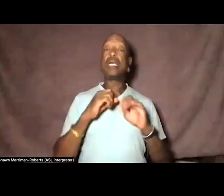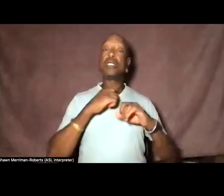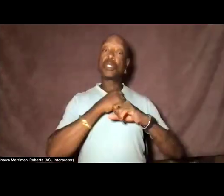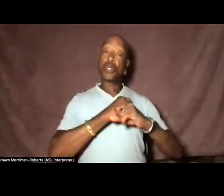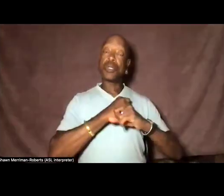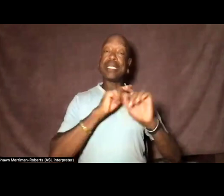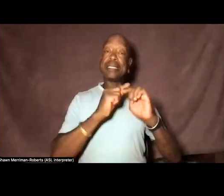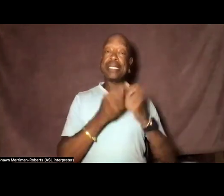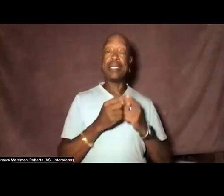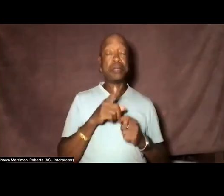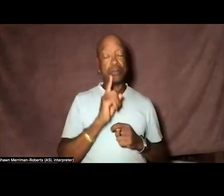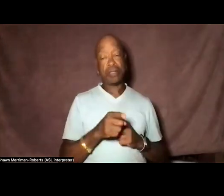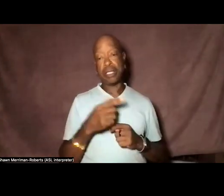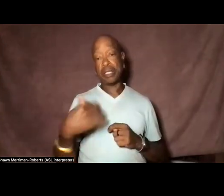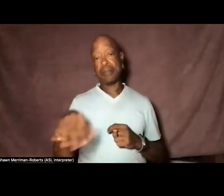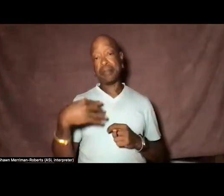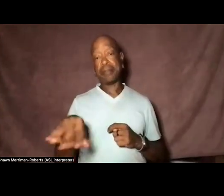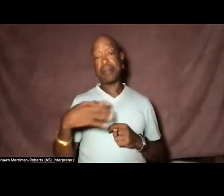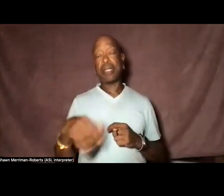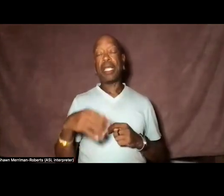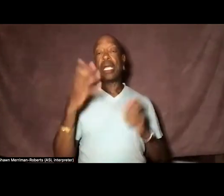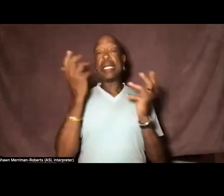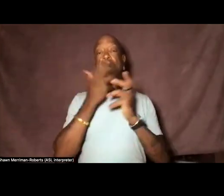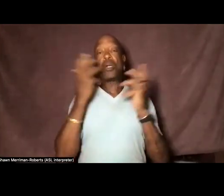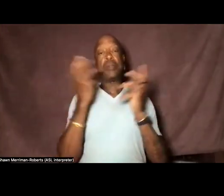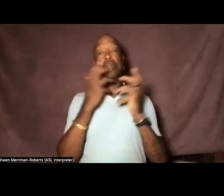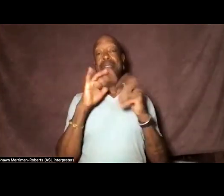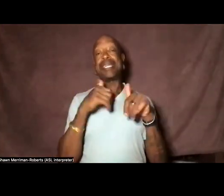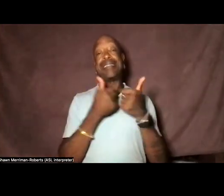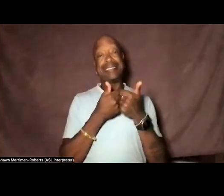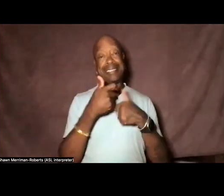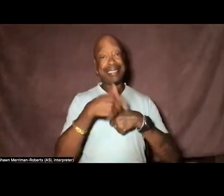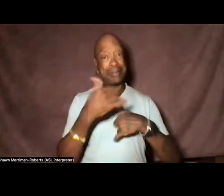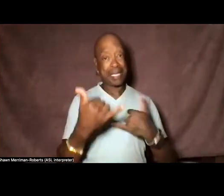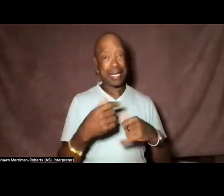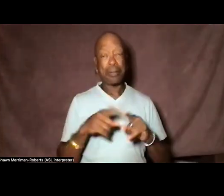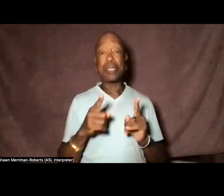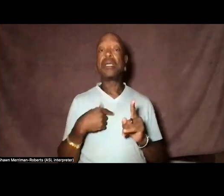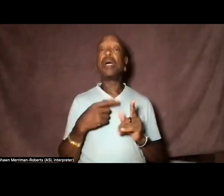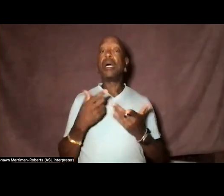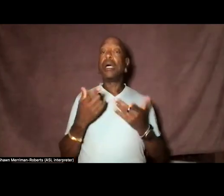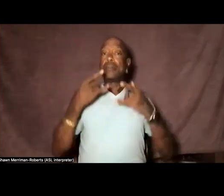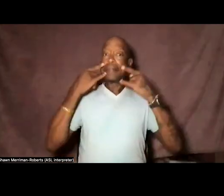are just really horrible challenging at times but the phrase we keep us safe feels ever more